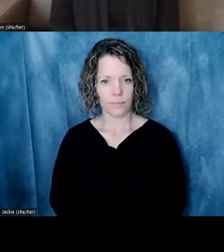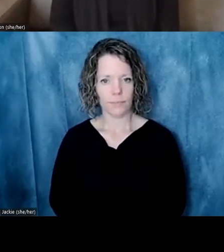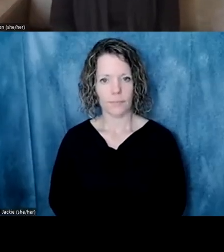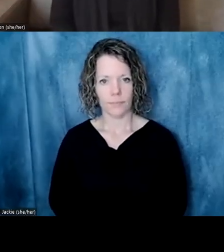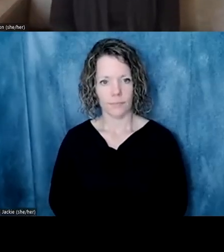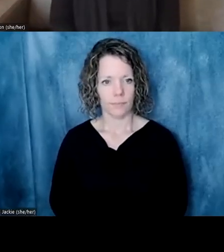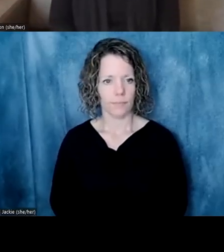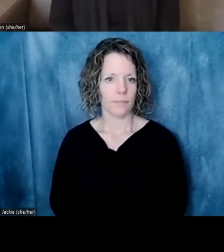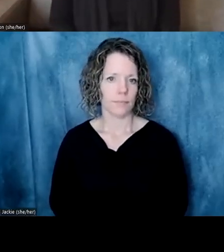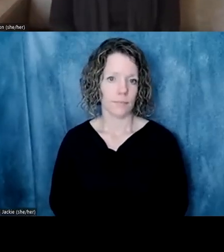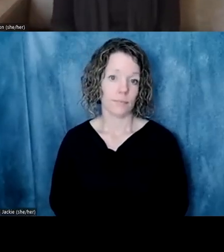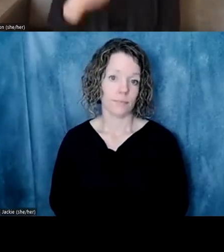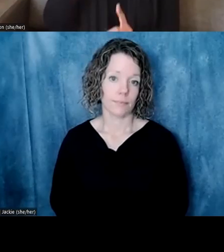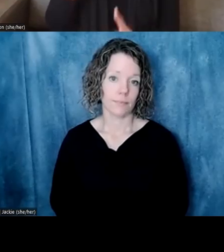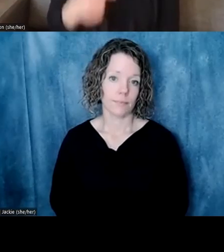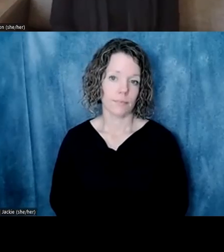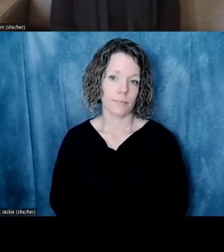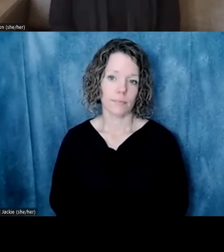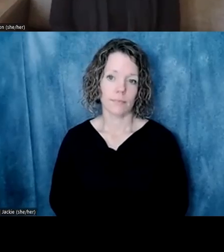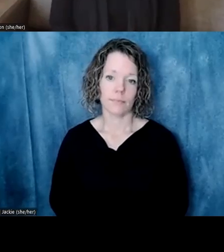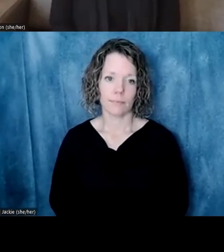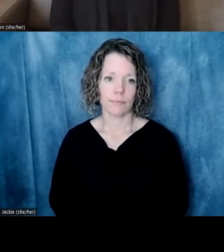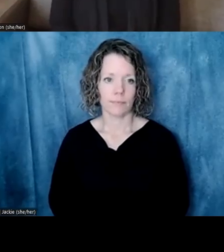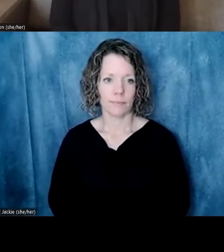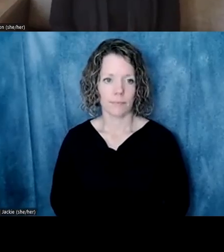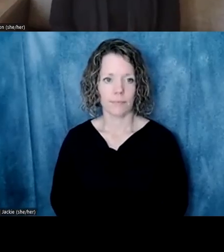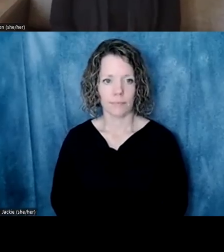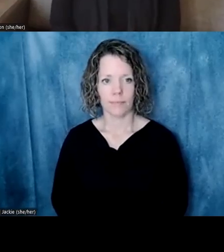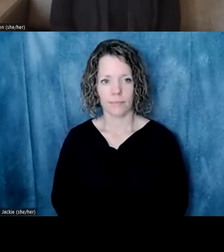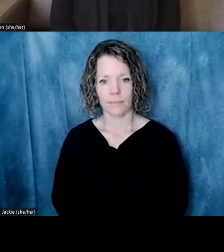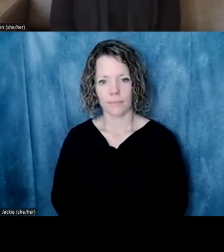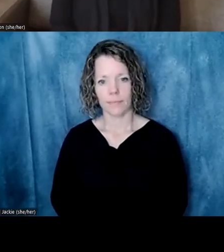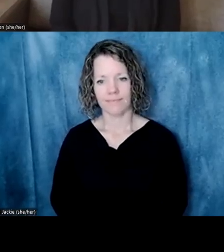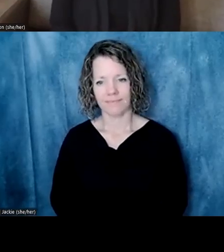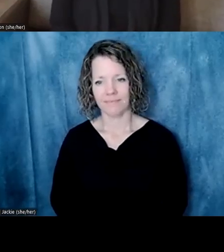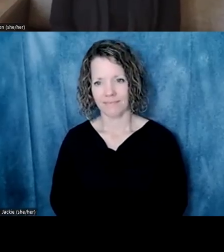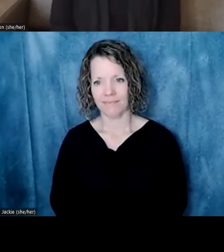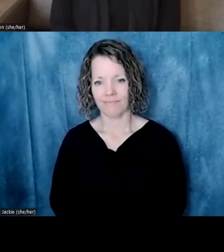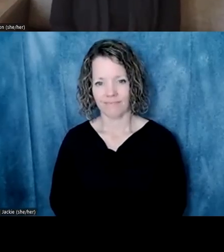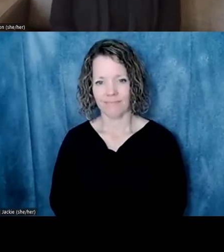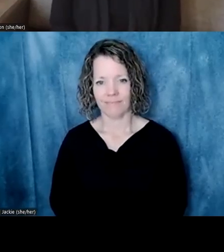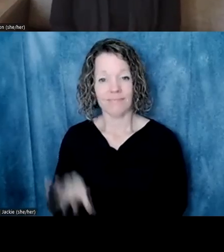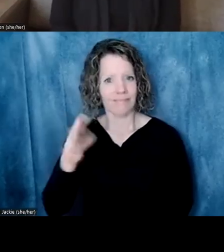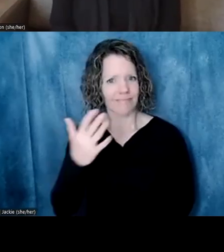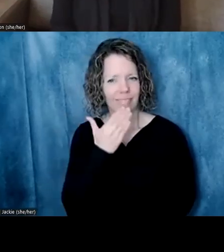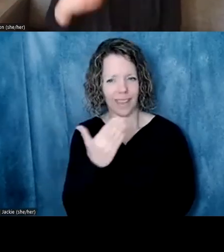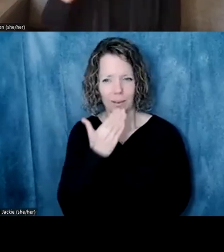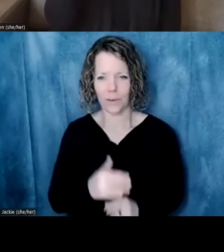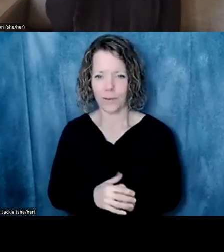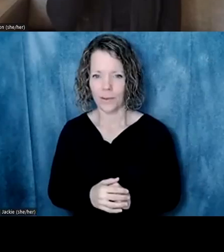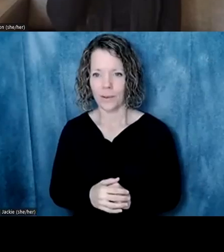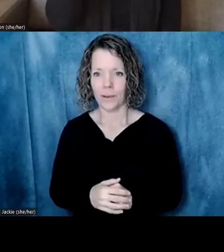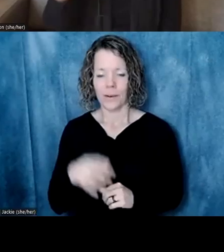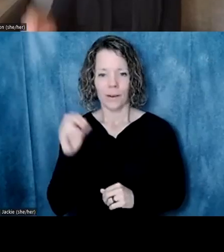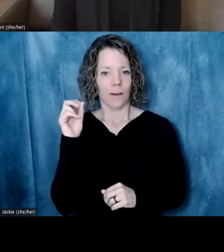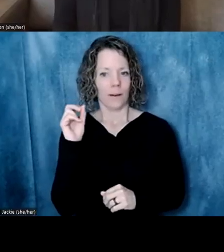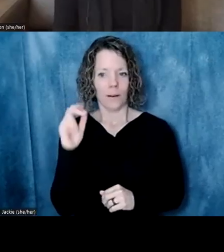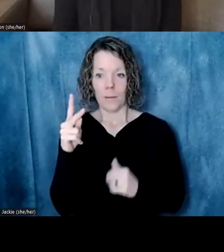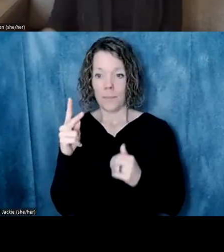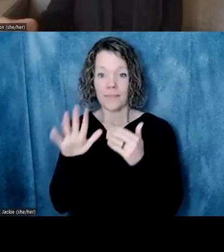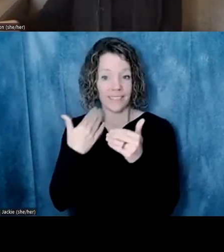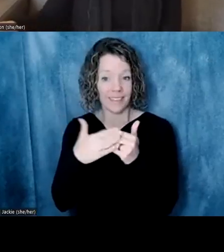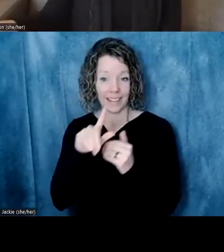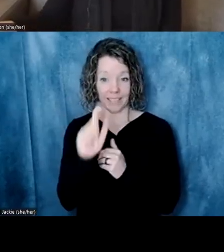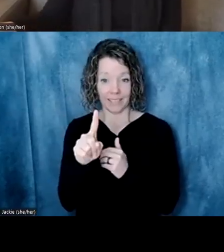it is a tool. Thank you. That's great. Okay. So next question is: This video is great.